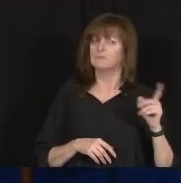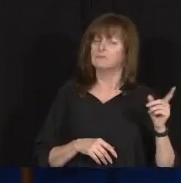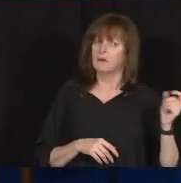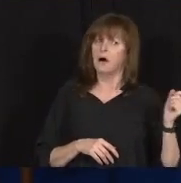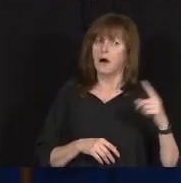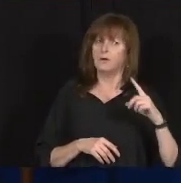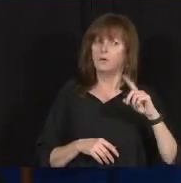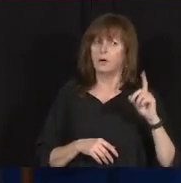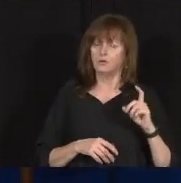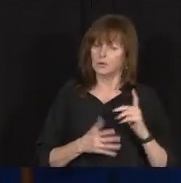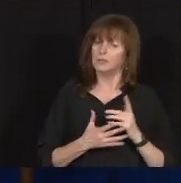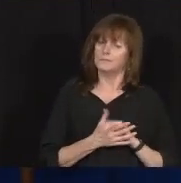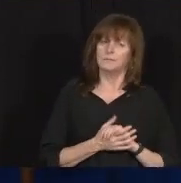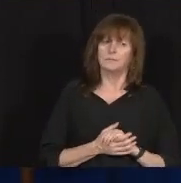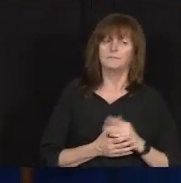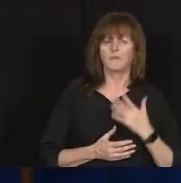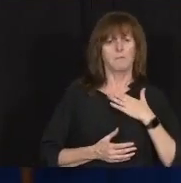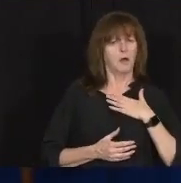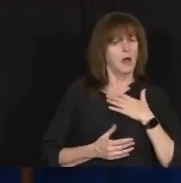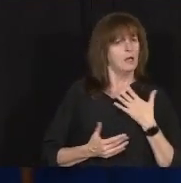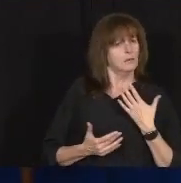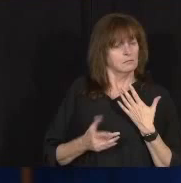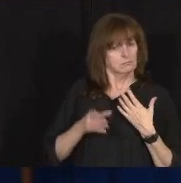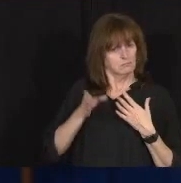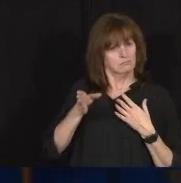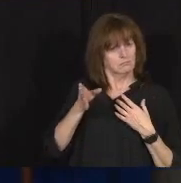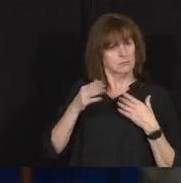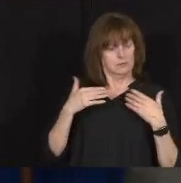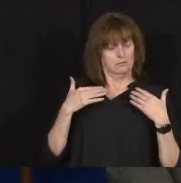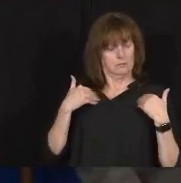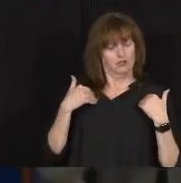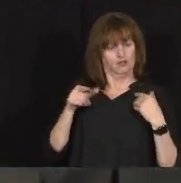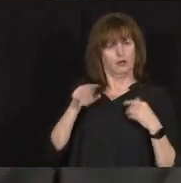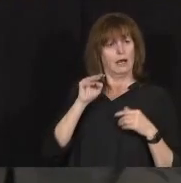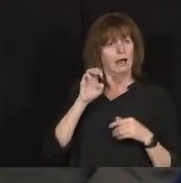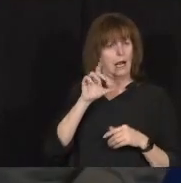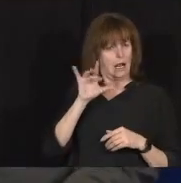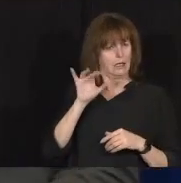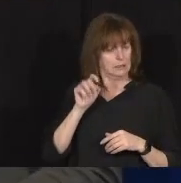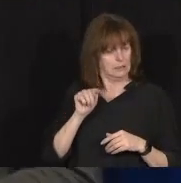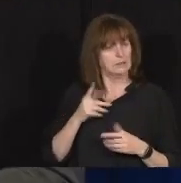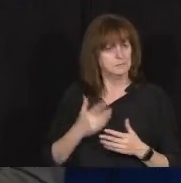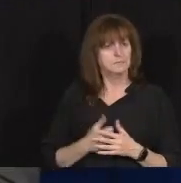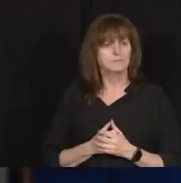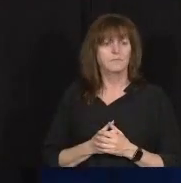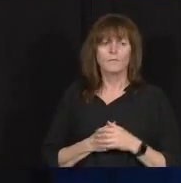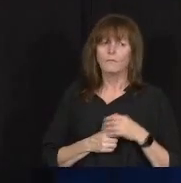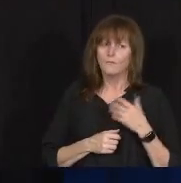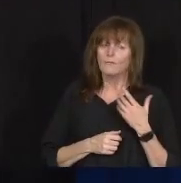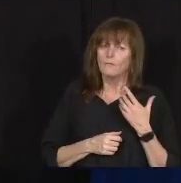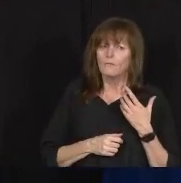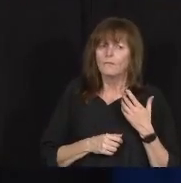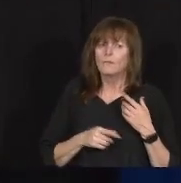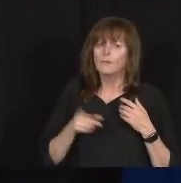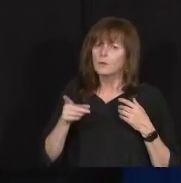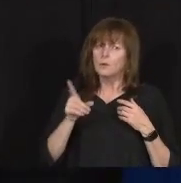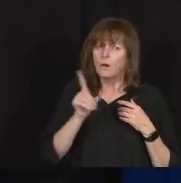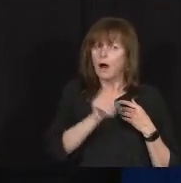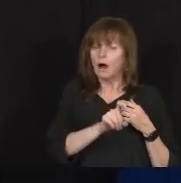y question for the Prime Minister -- t he health minister. You've asked them to